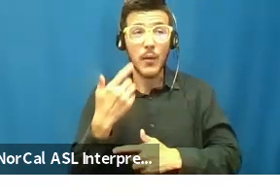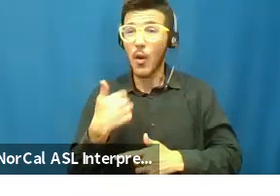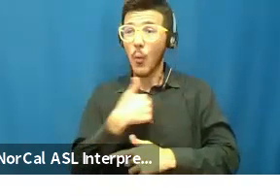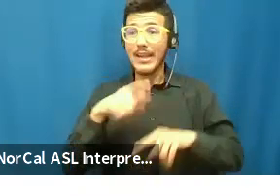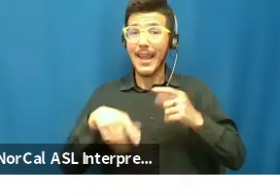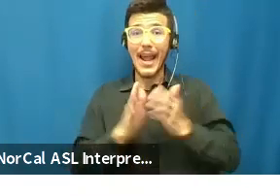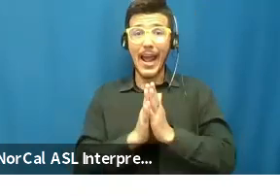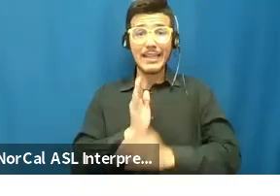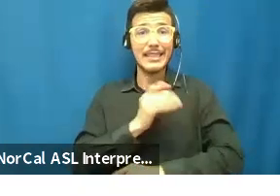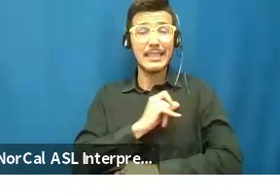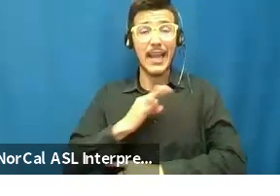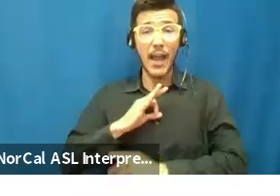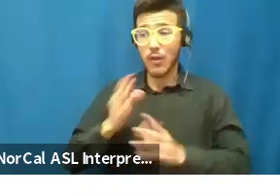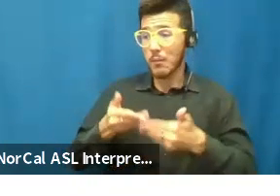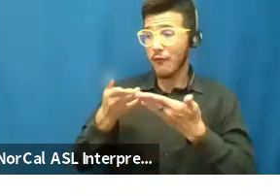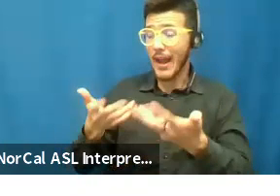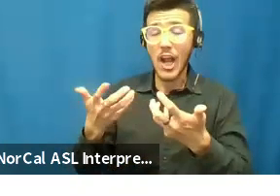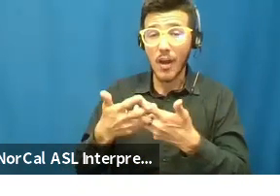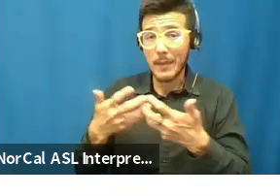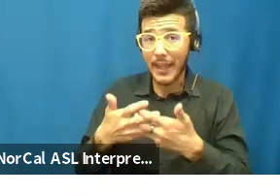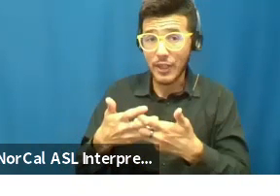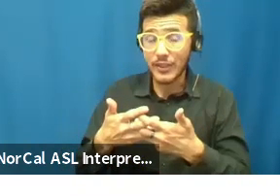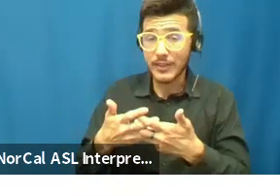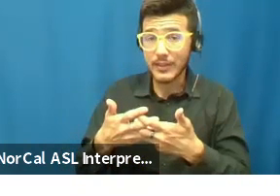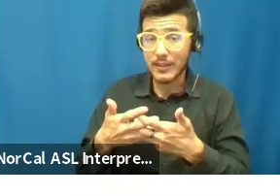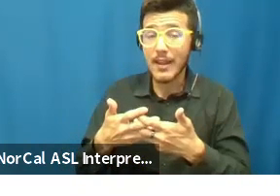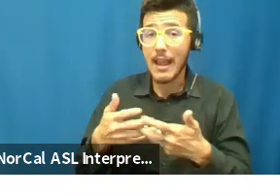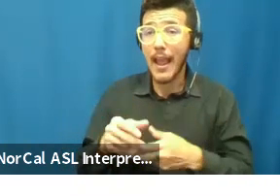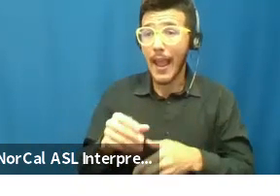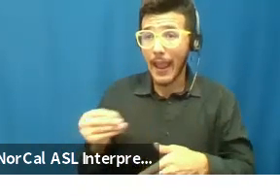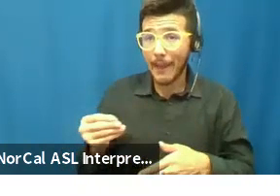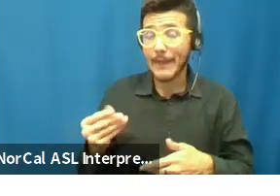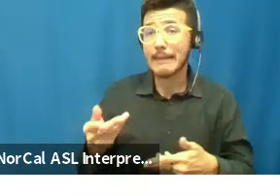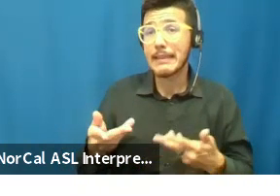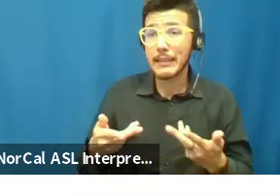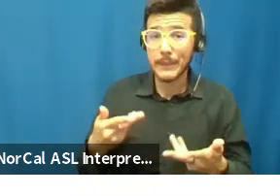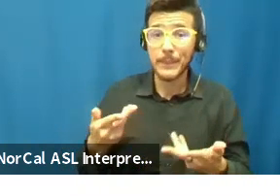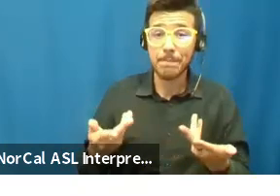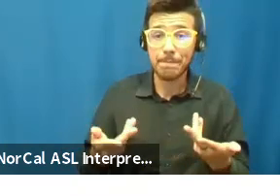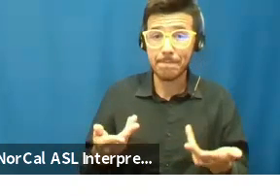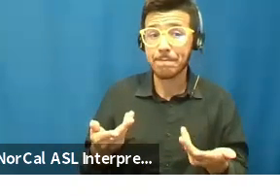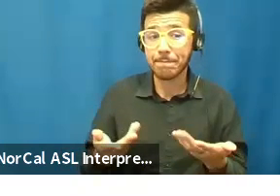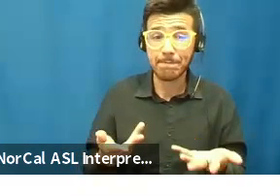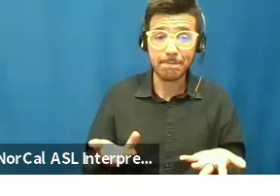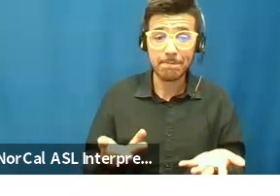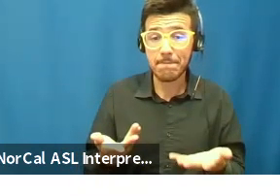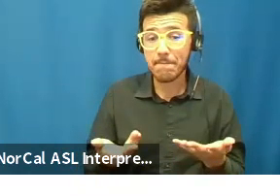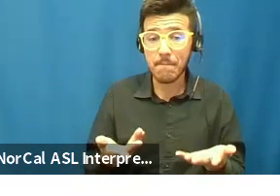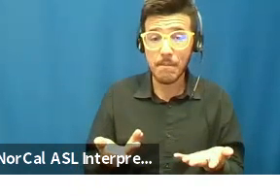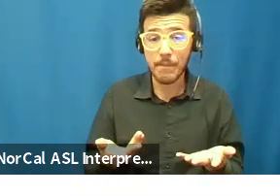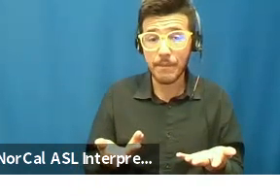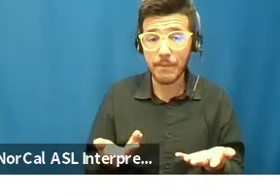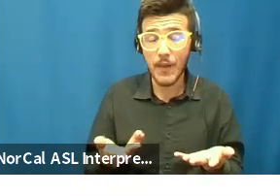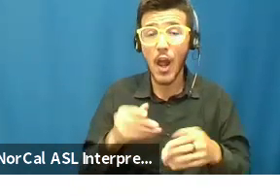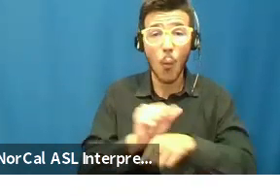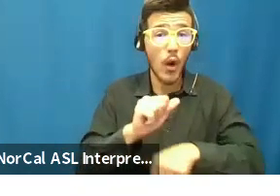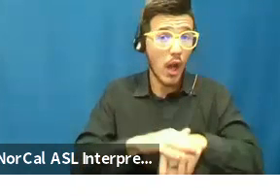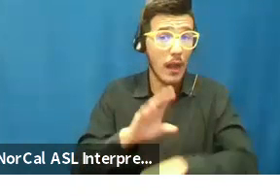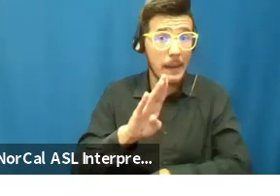you know, to provide accommodations and you know, work on biases if, you know, those who